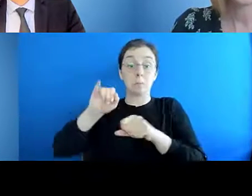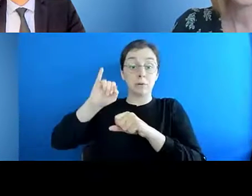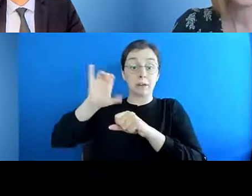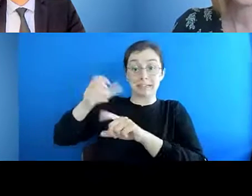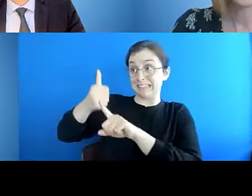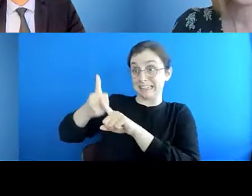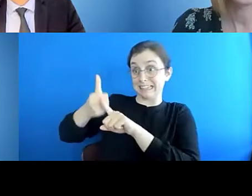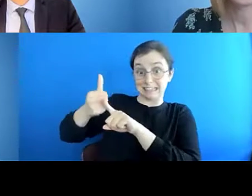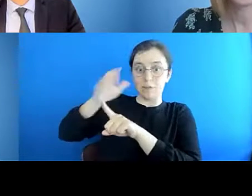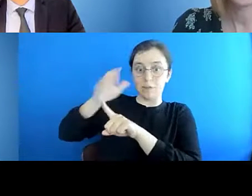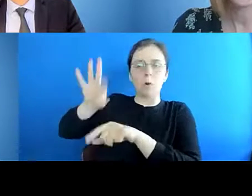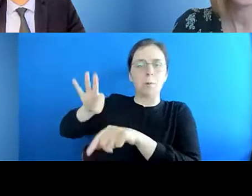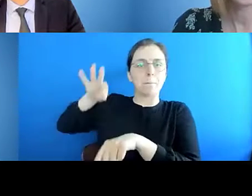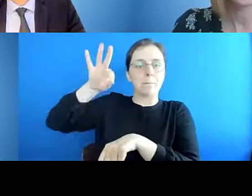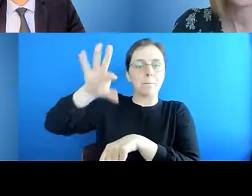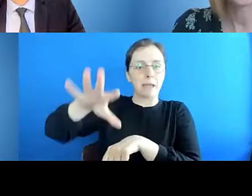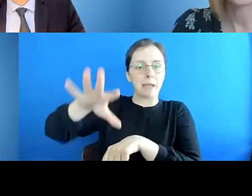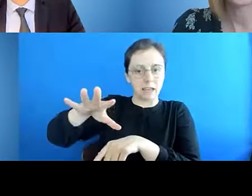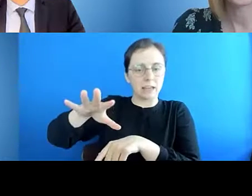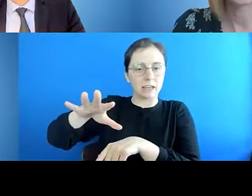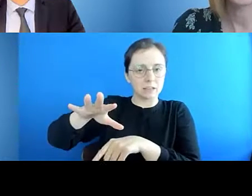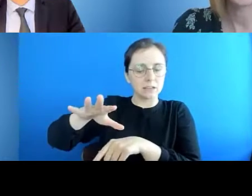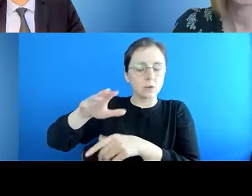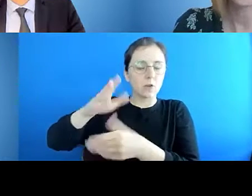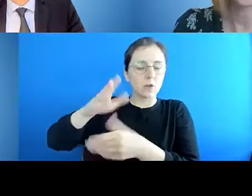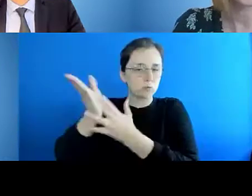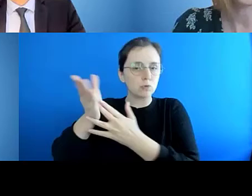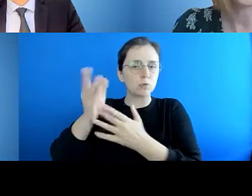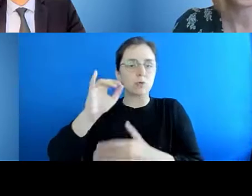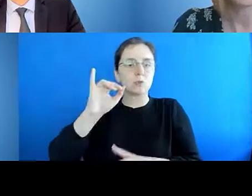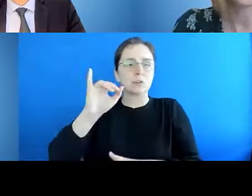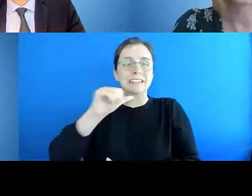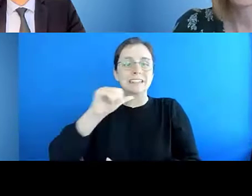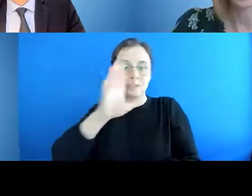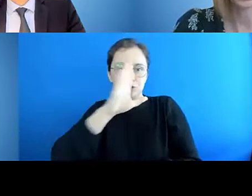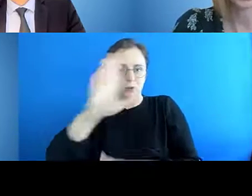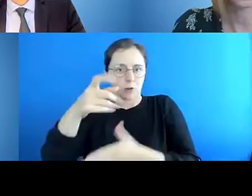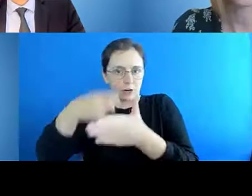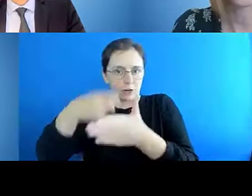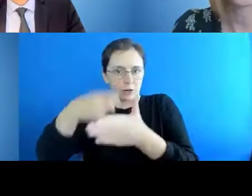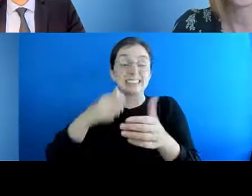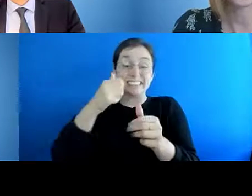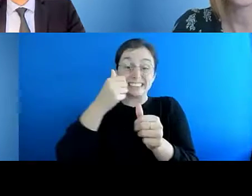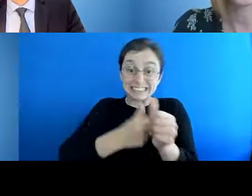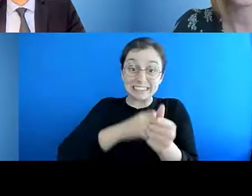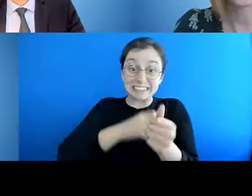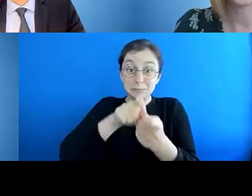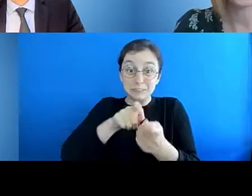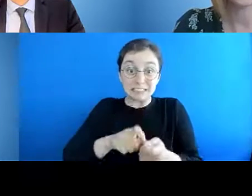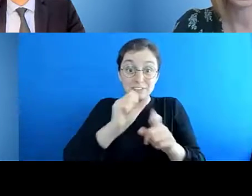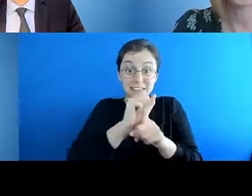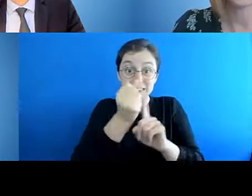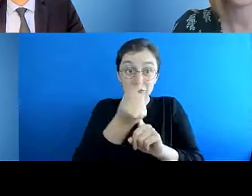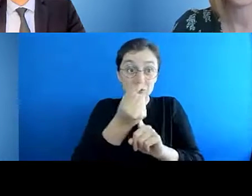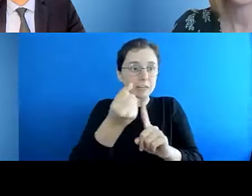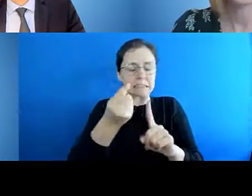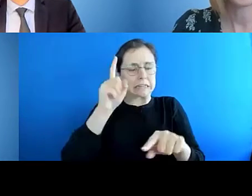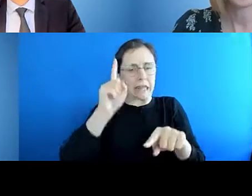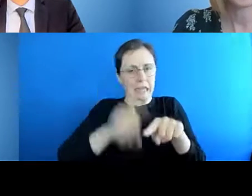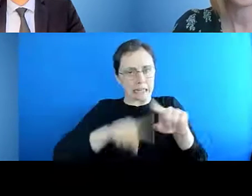and I know we can't answer every individual question about different situations, but generally it's project-specific data management